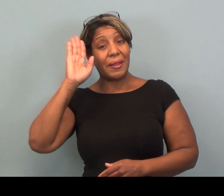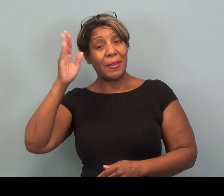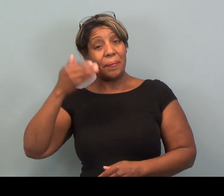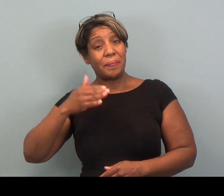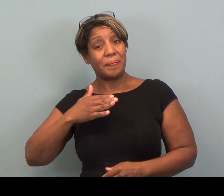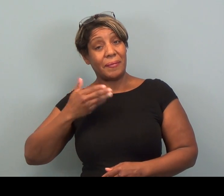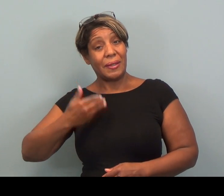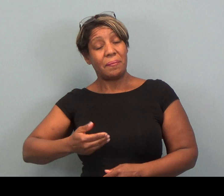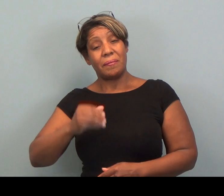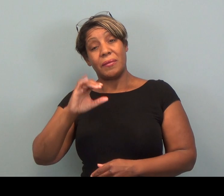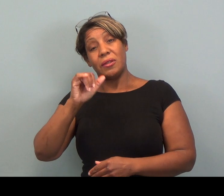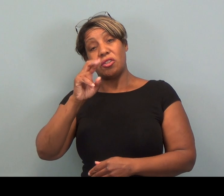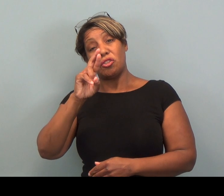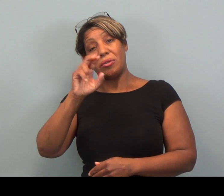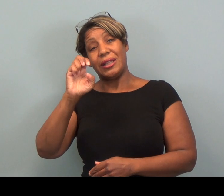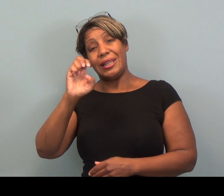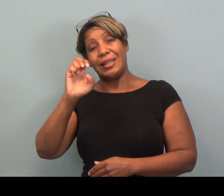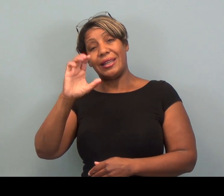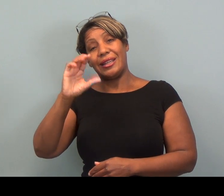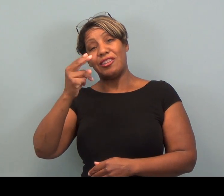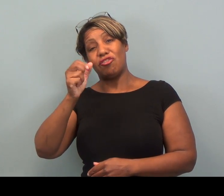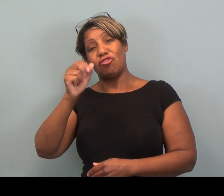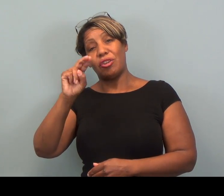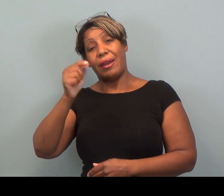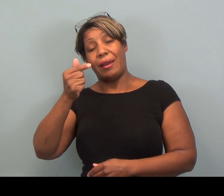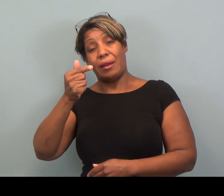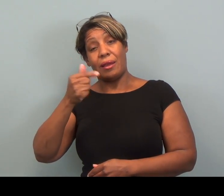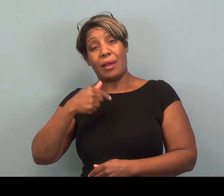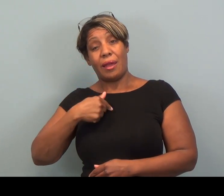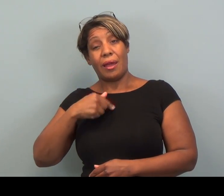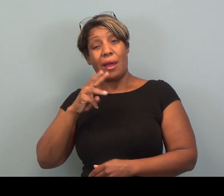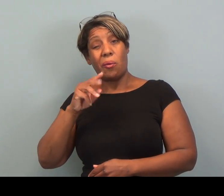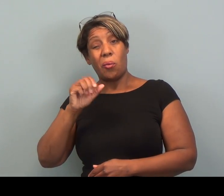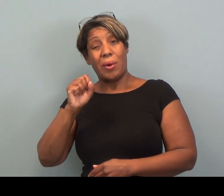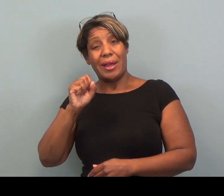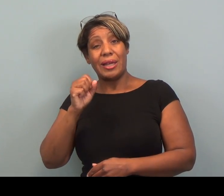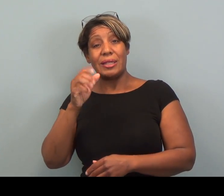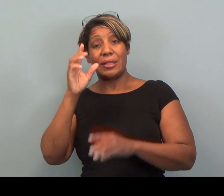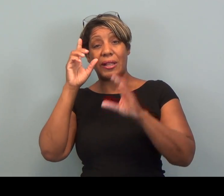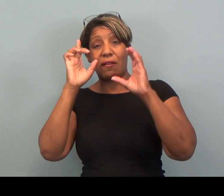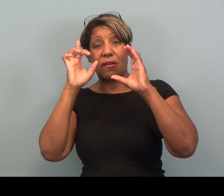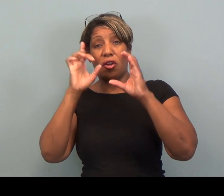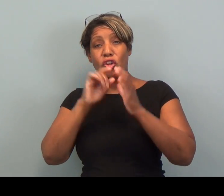Hi. My name is Julia Cheng and I was a photojournalist for about 16 years